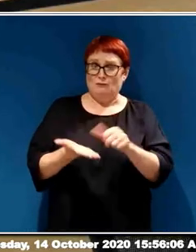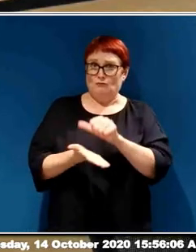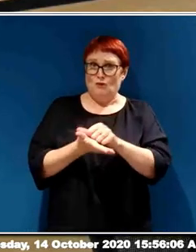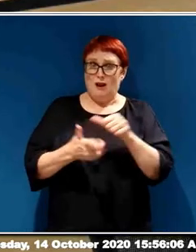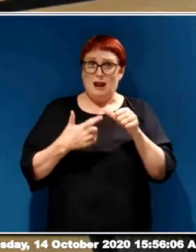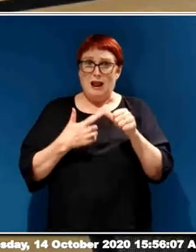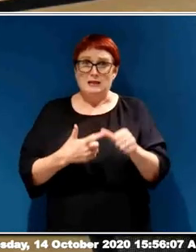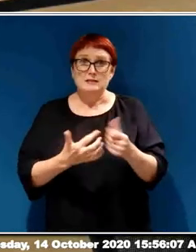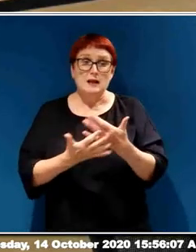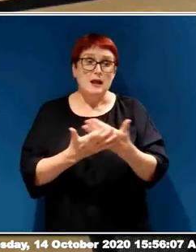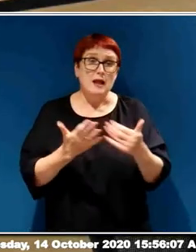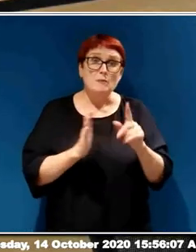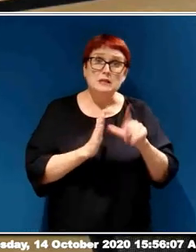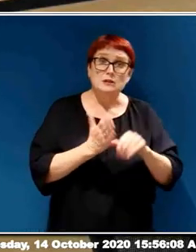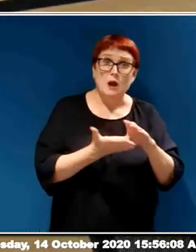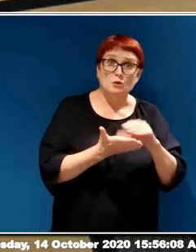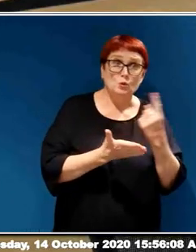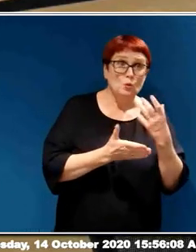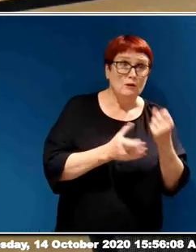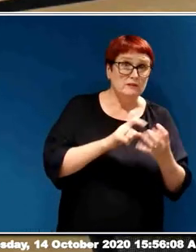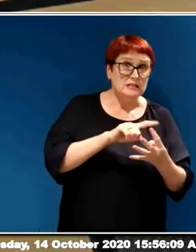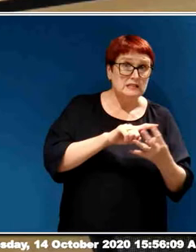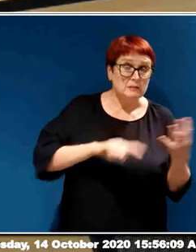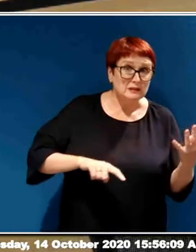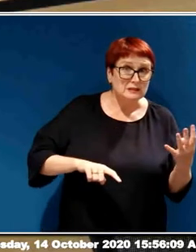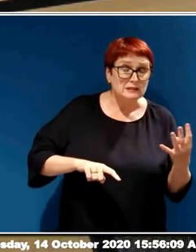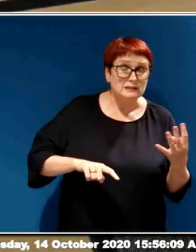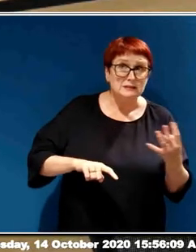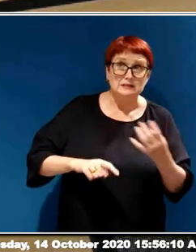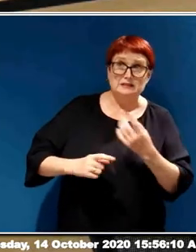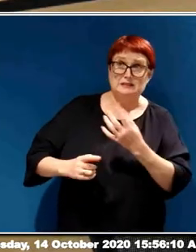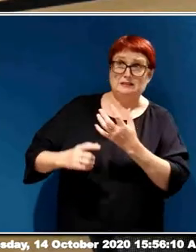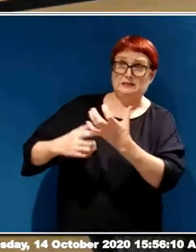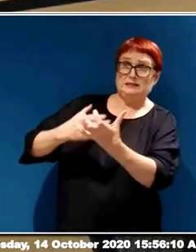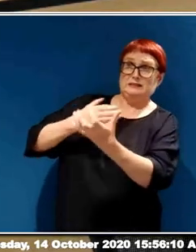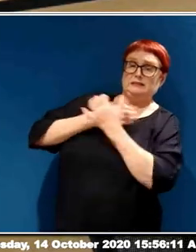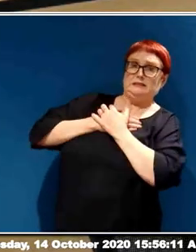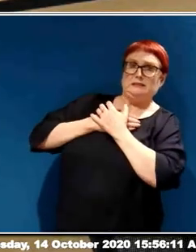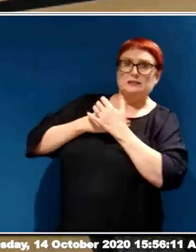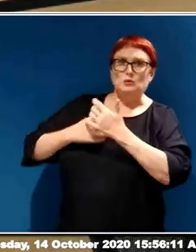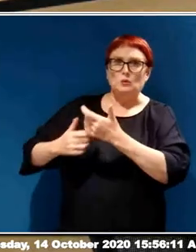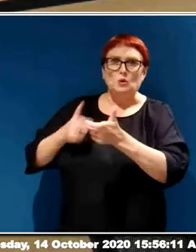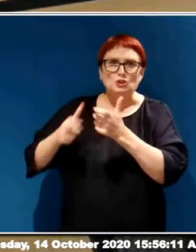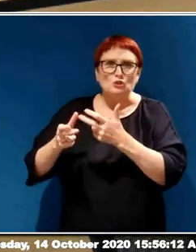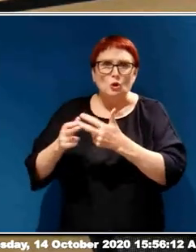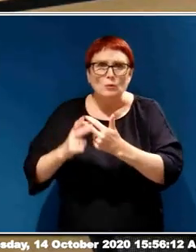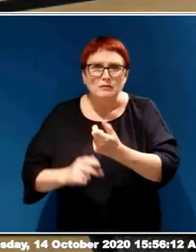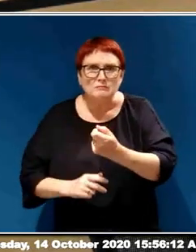subjected to the use of restrictive practices, whether a type of practice is